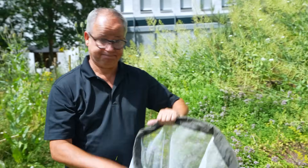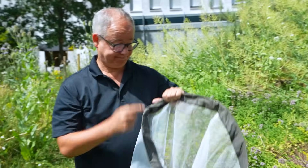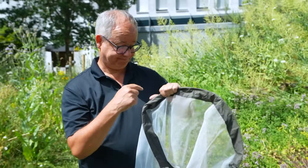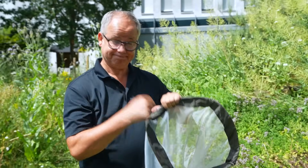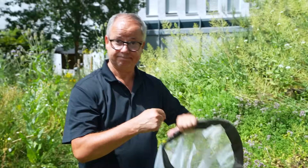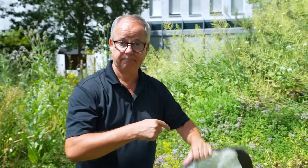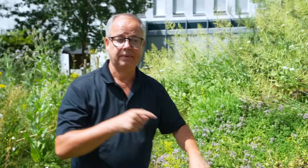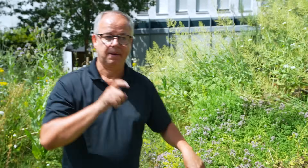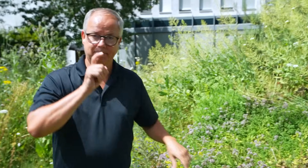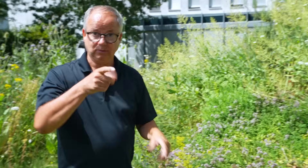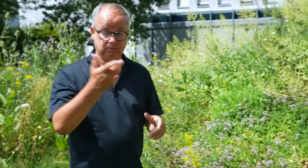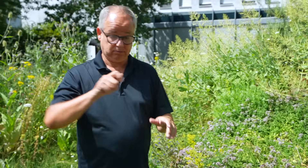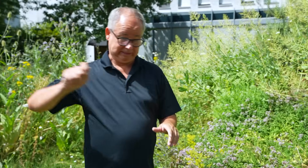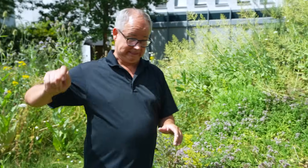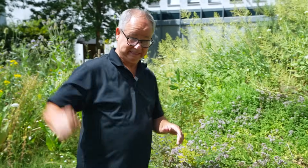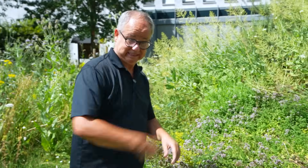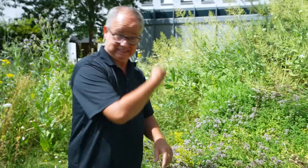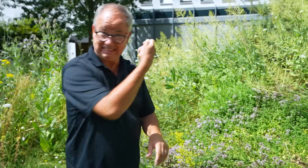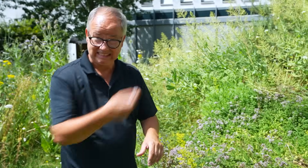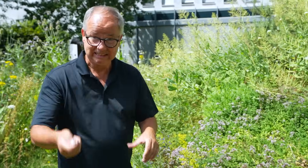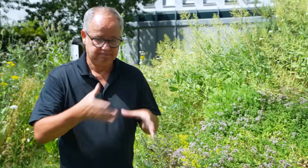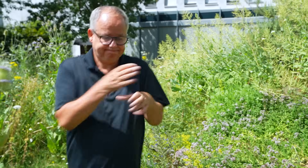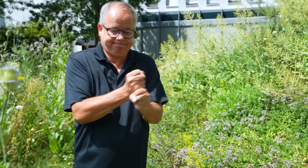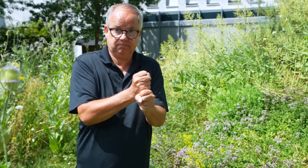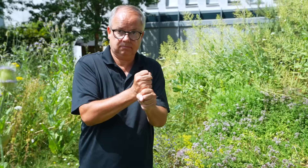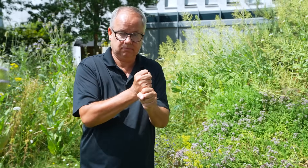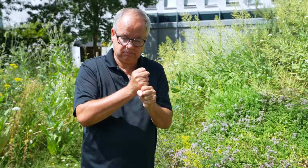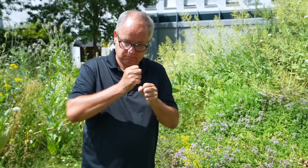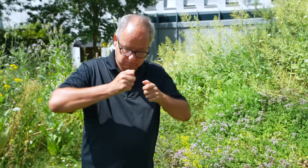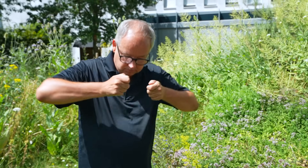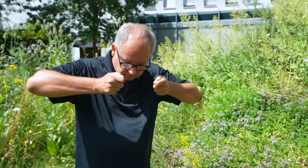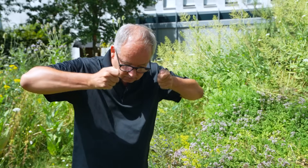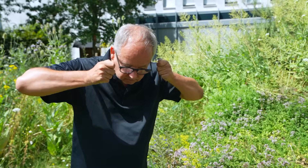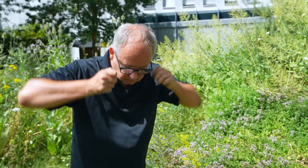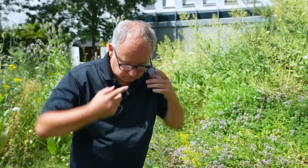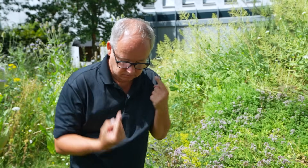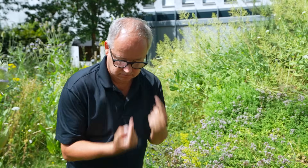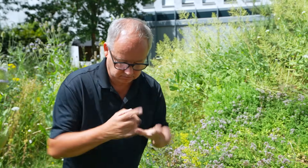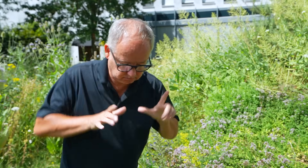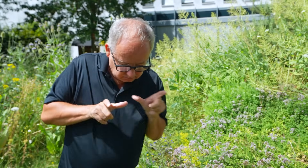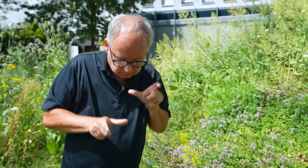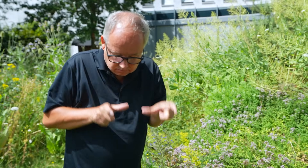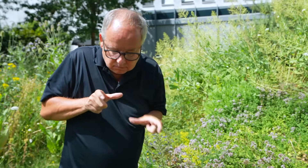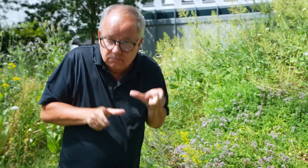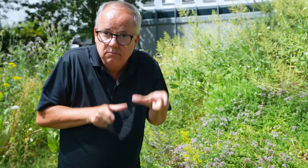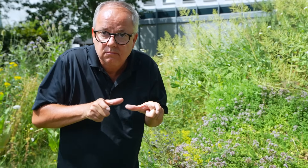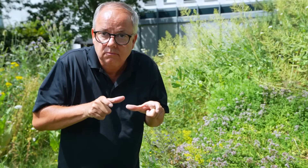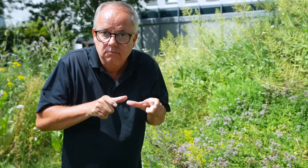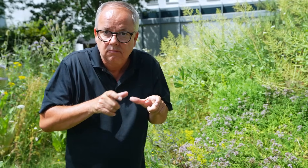After I swing the net, I need to hold it closed so I can take a look inside.